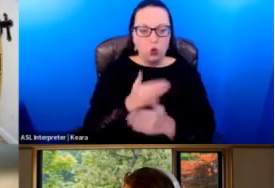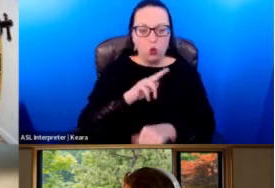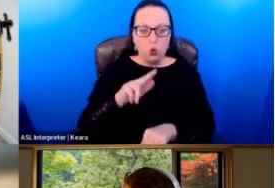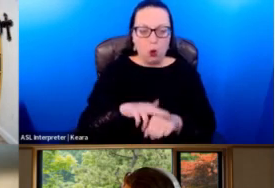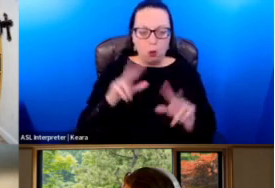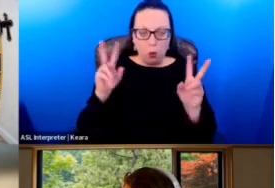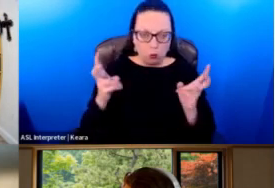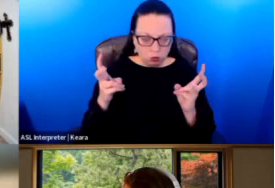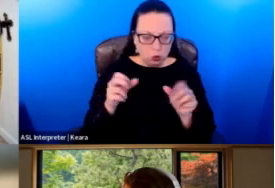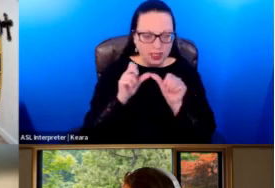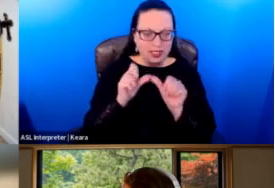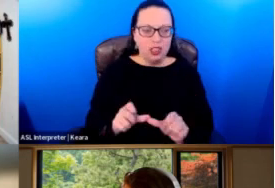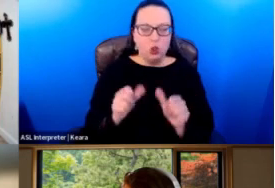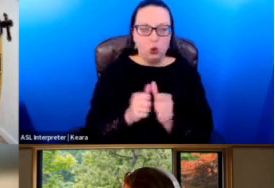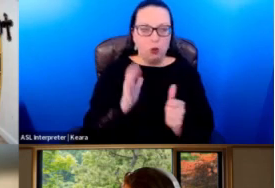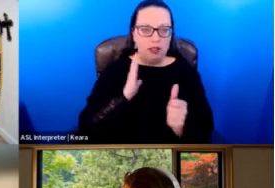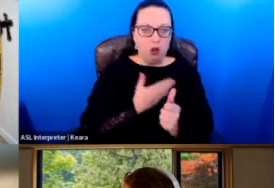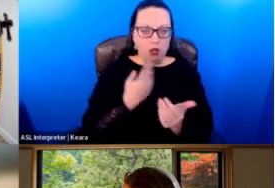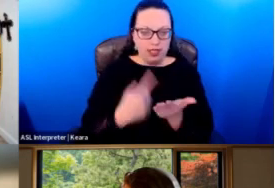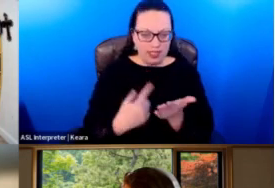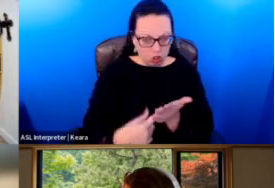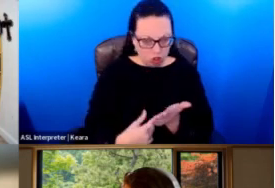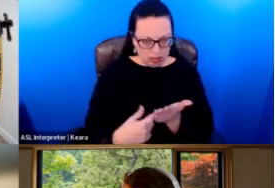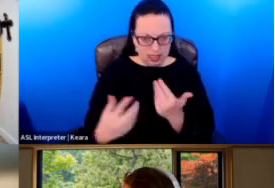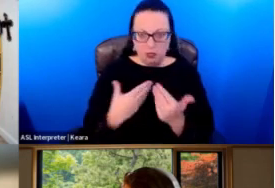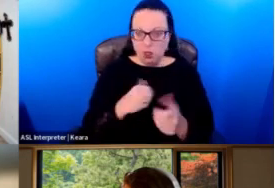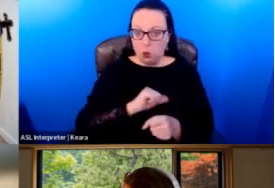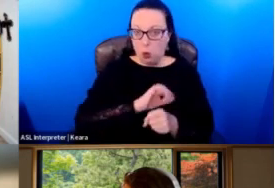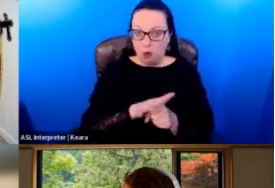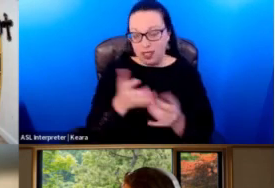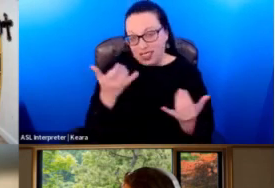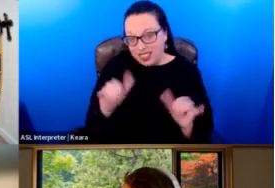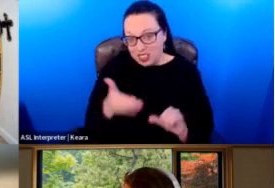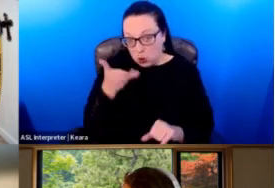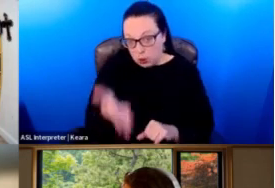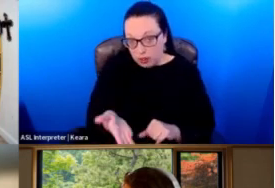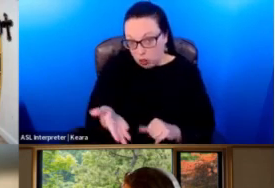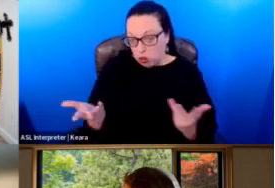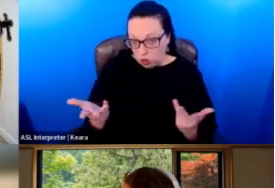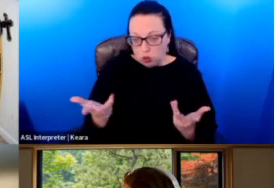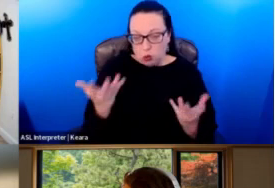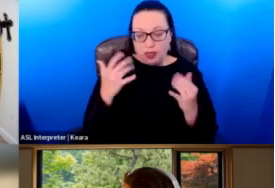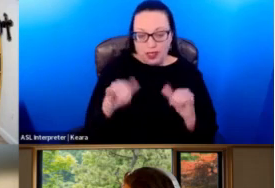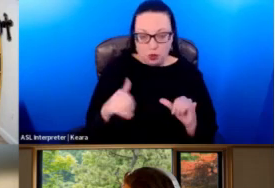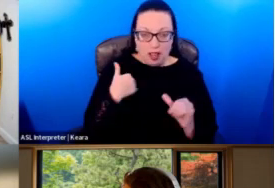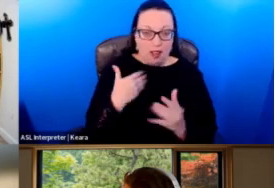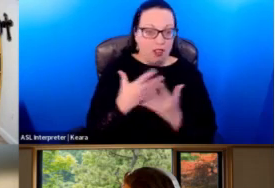as possible, despite the fact that the COVID is still existent. And there are still quite a bit of concerns relative